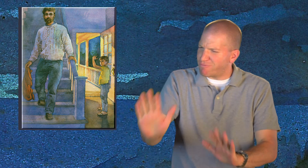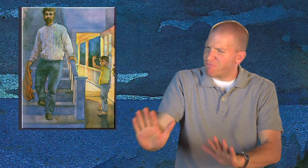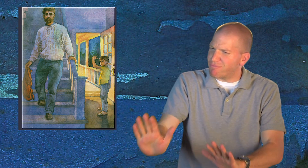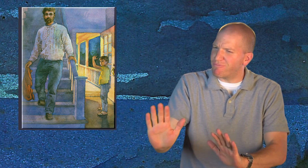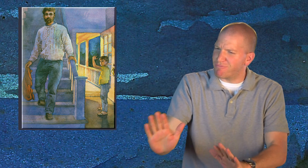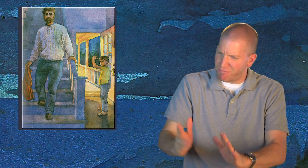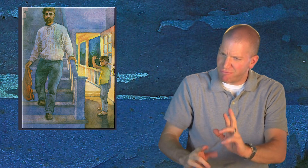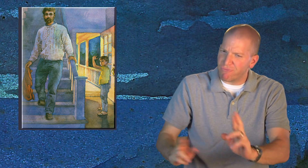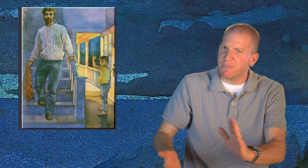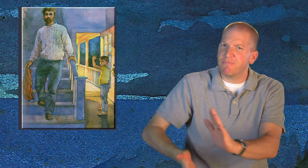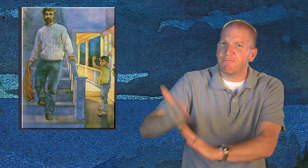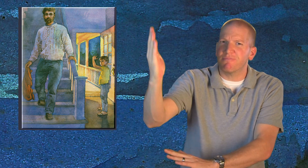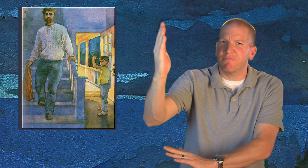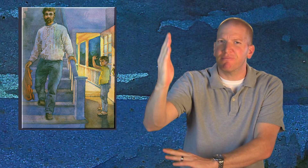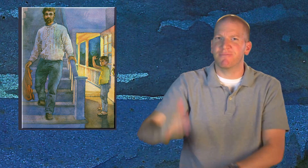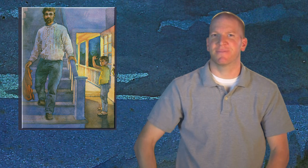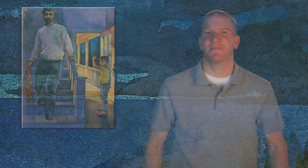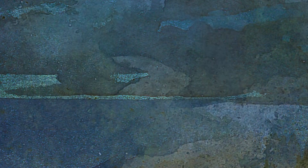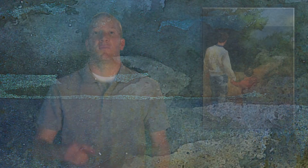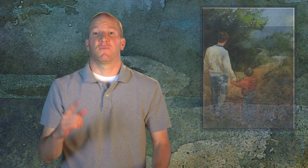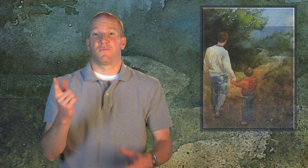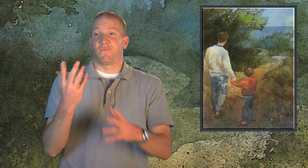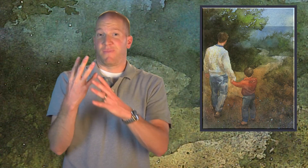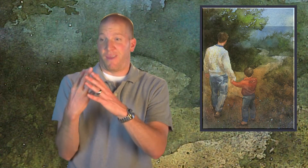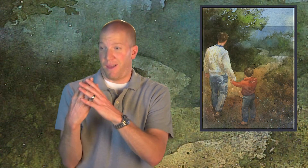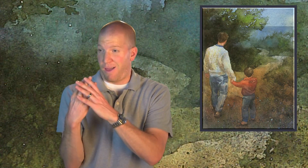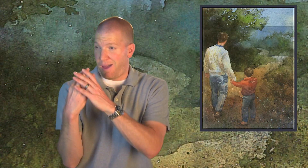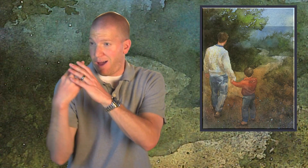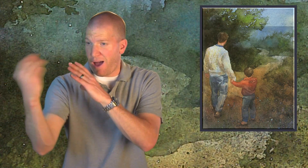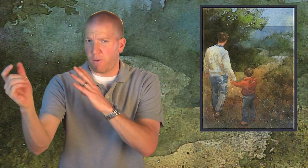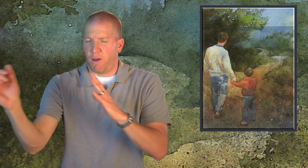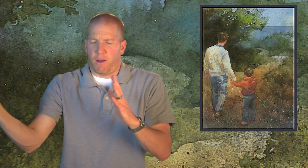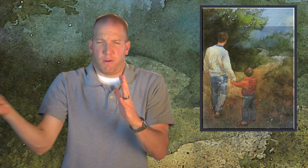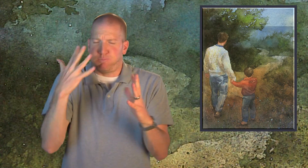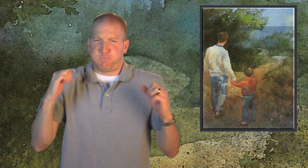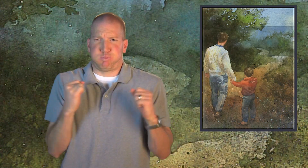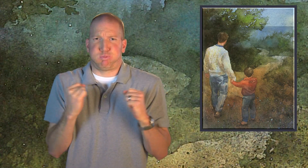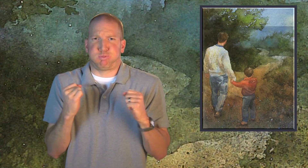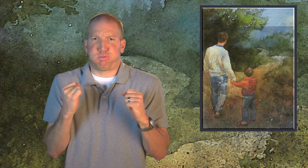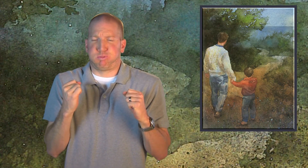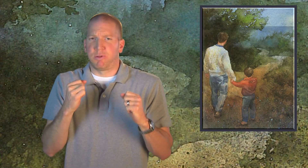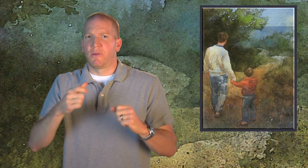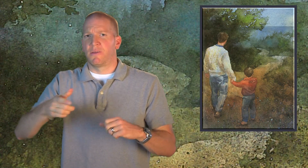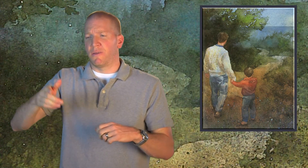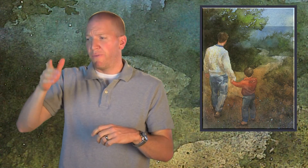("Okay, we're ready to go.") (We went out.) And the cold air hit my face.